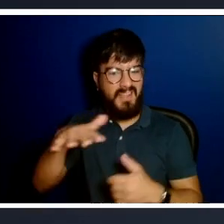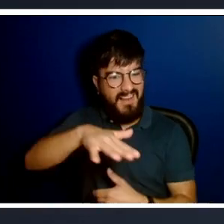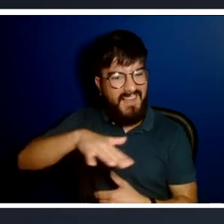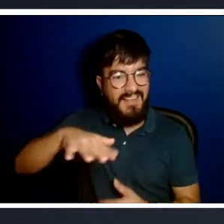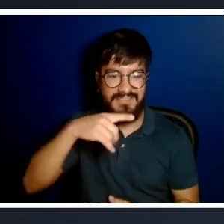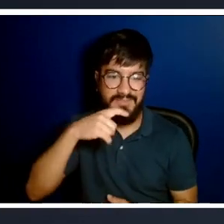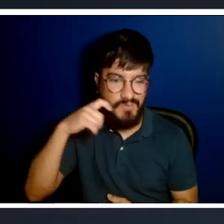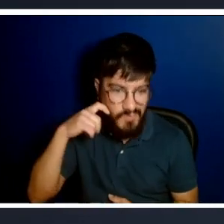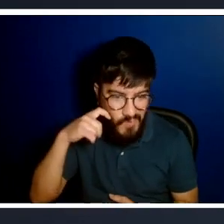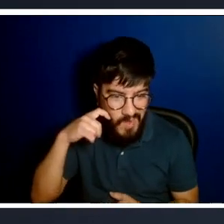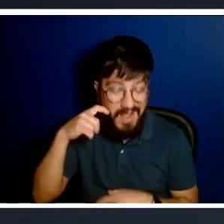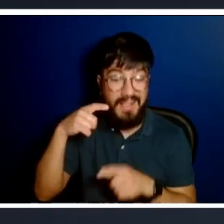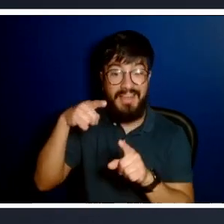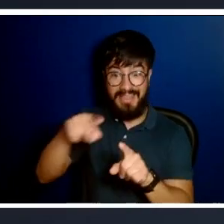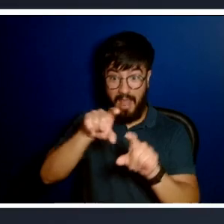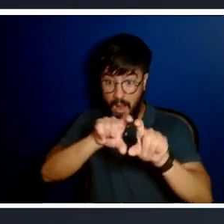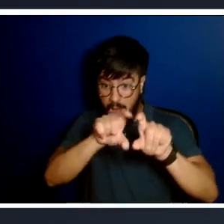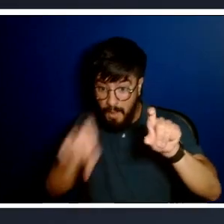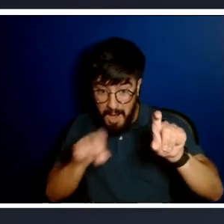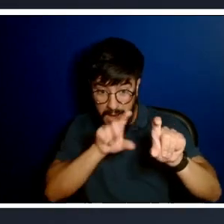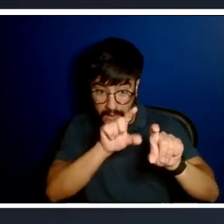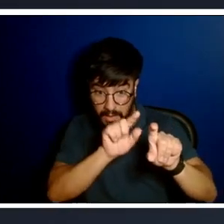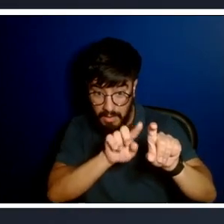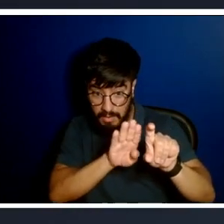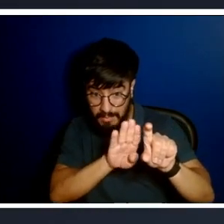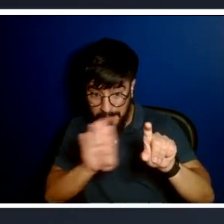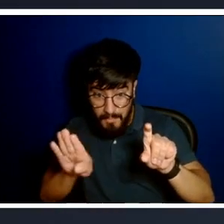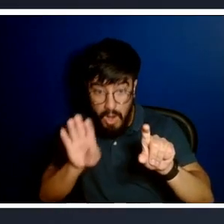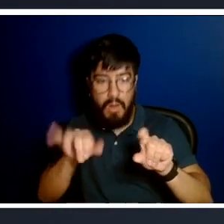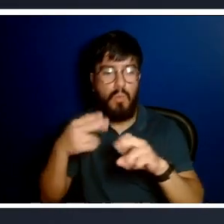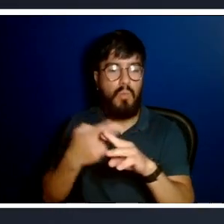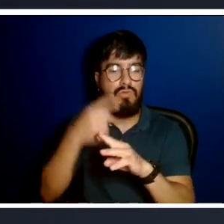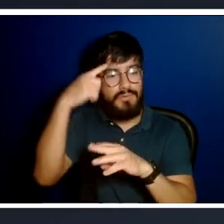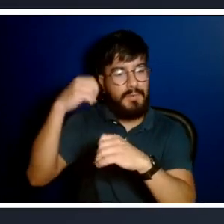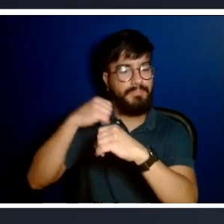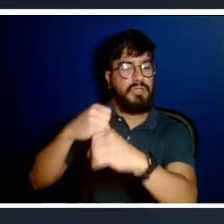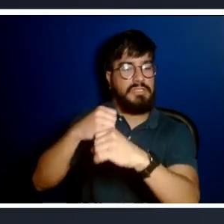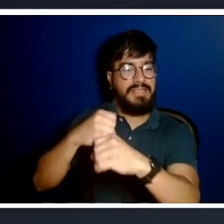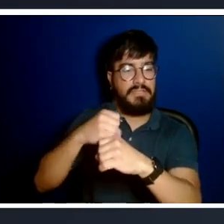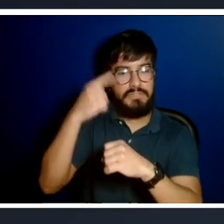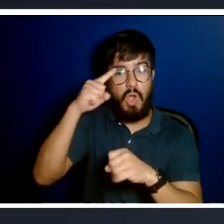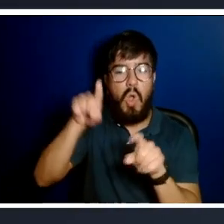as well as from predators from so from that heat as well as anything that's trying to eat it.